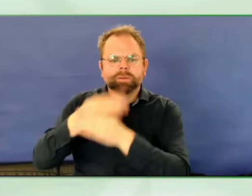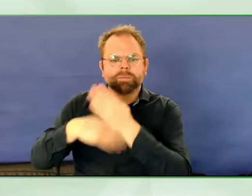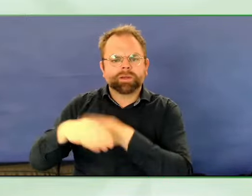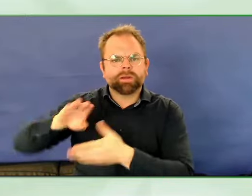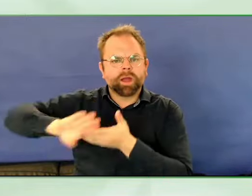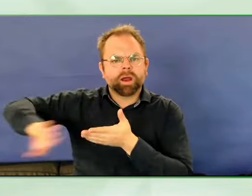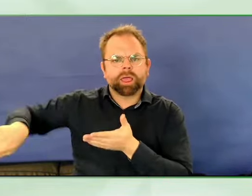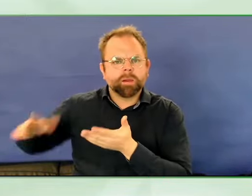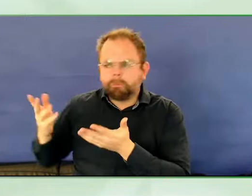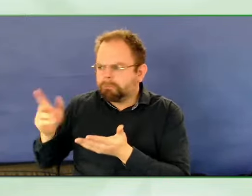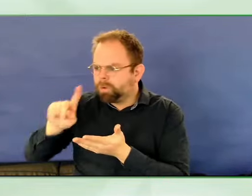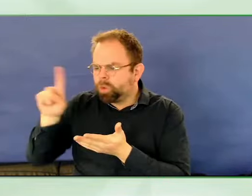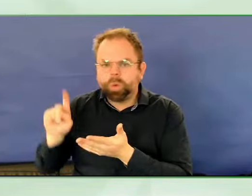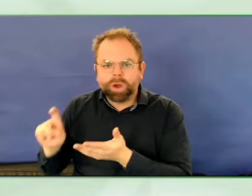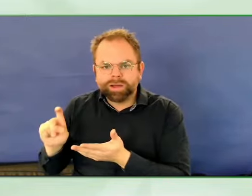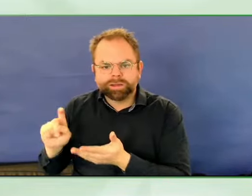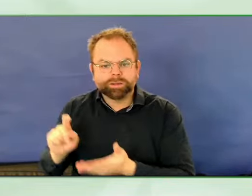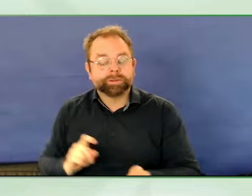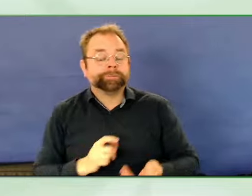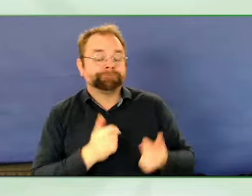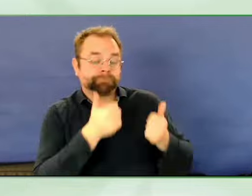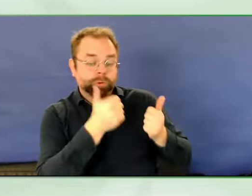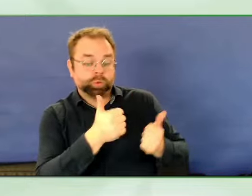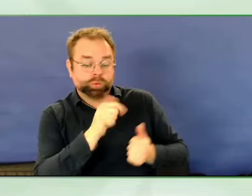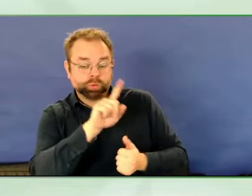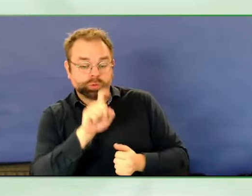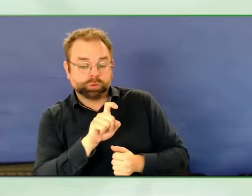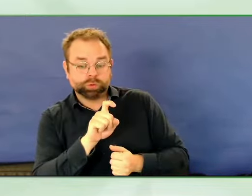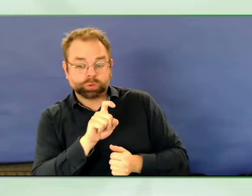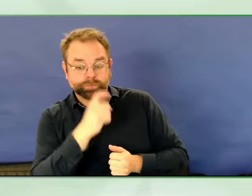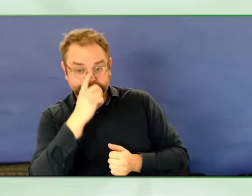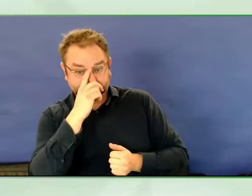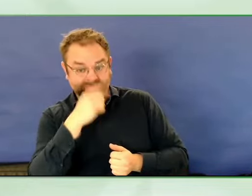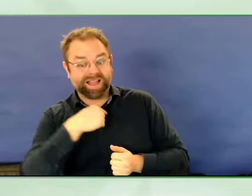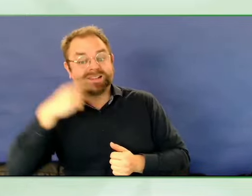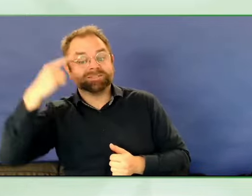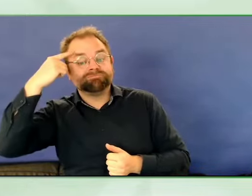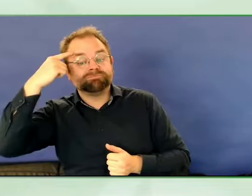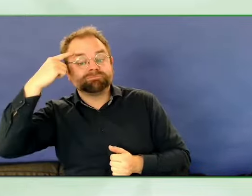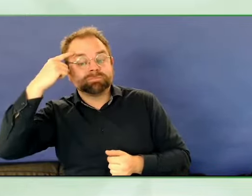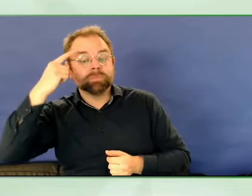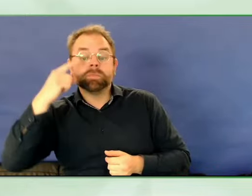And I think that it has not been perceived as a core of a sexy topic.